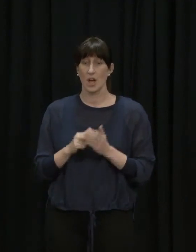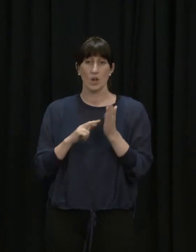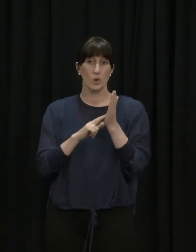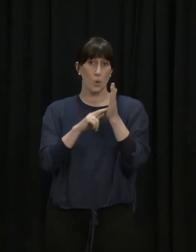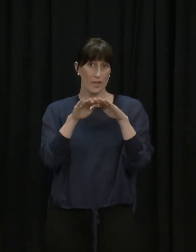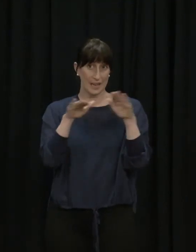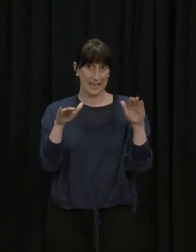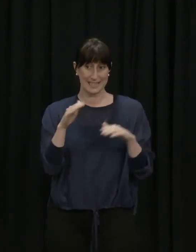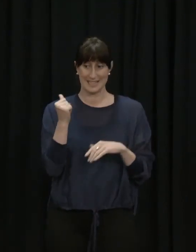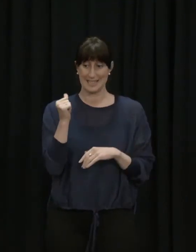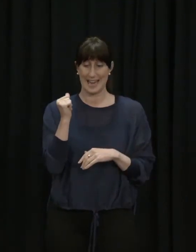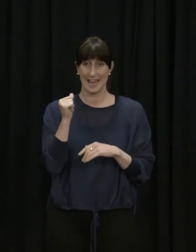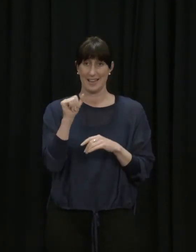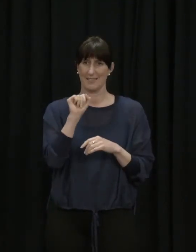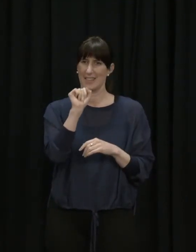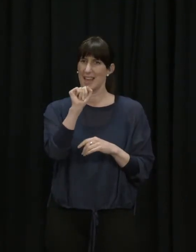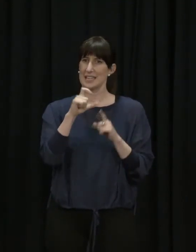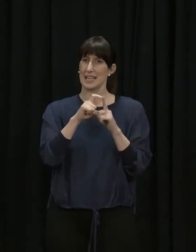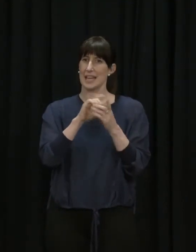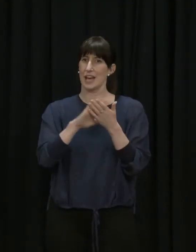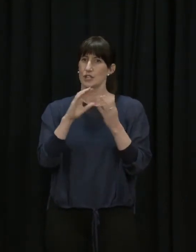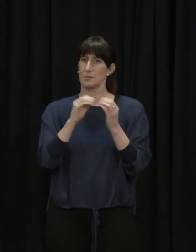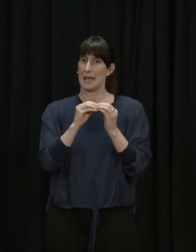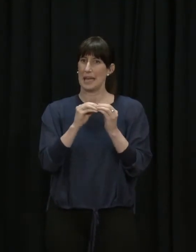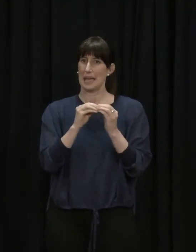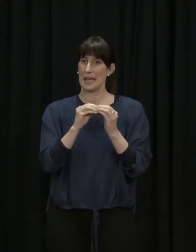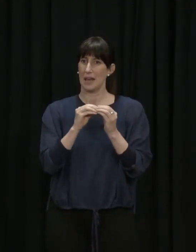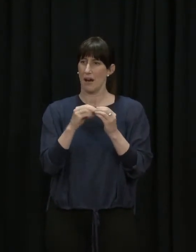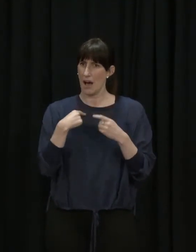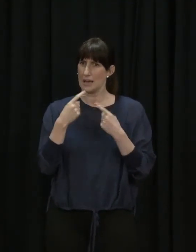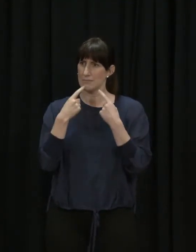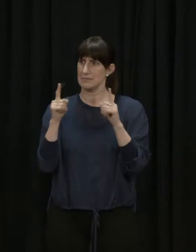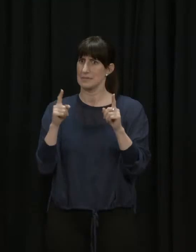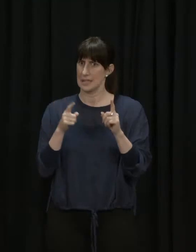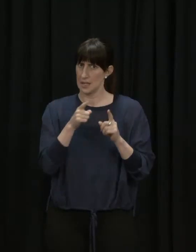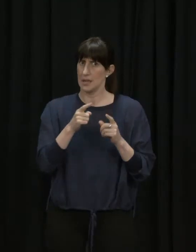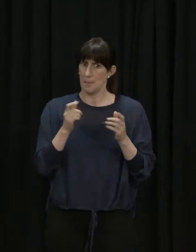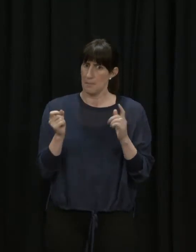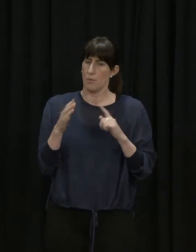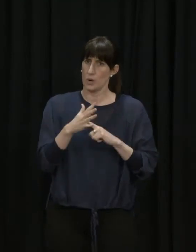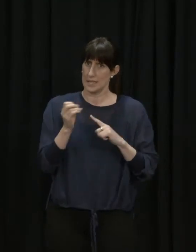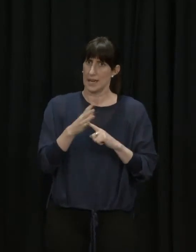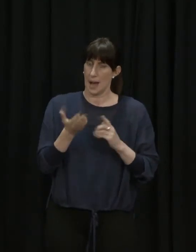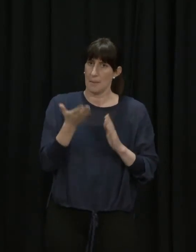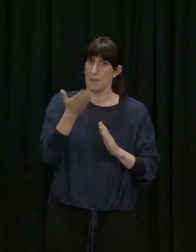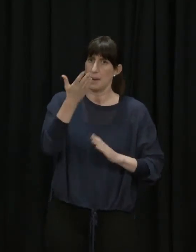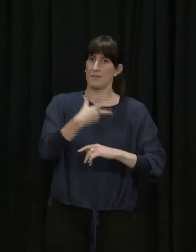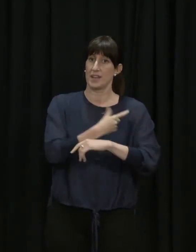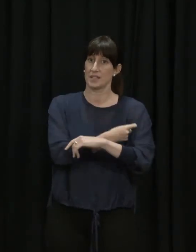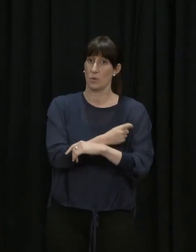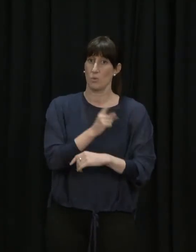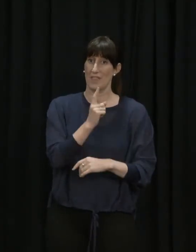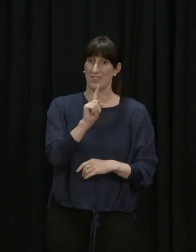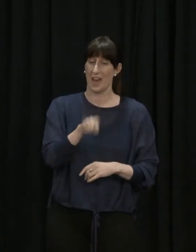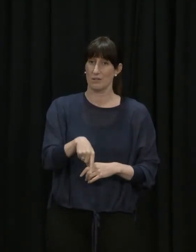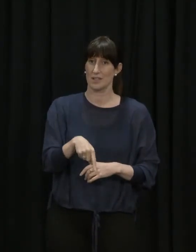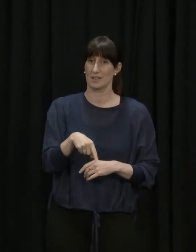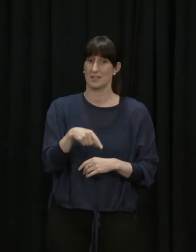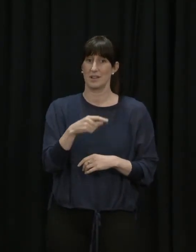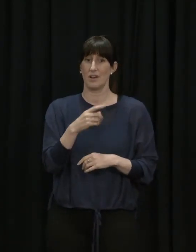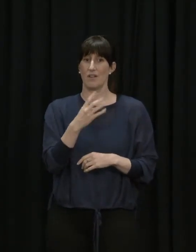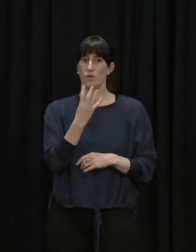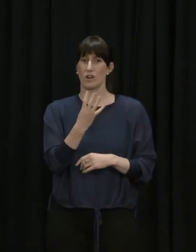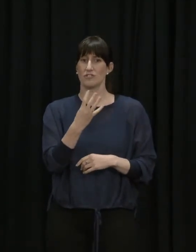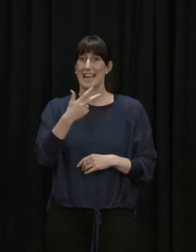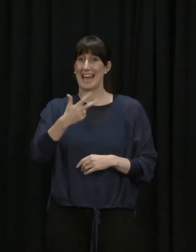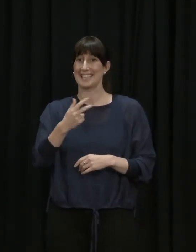vaccinated.